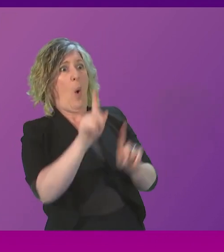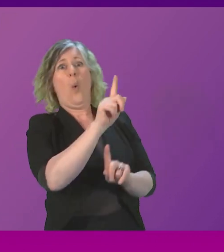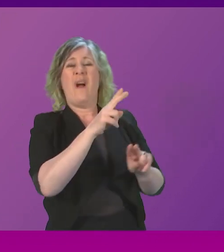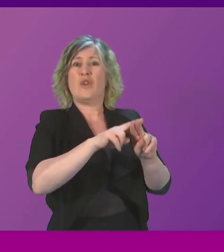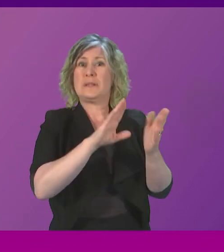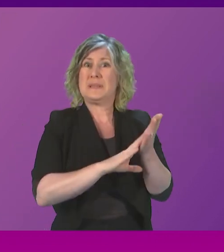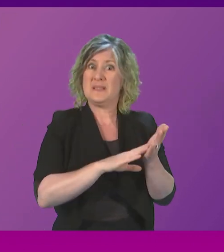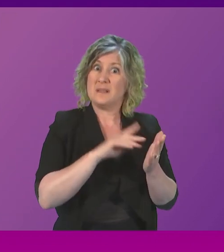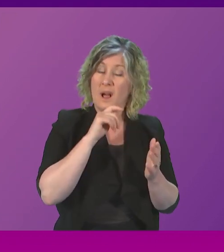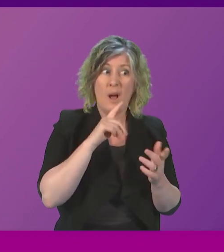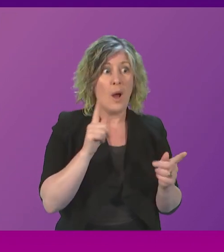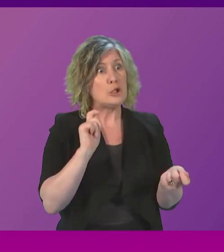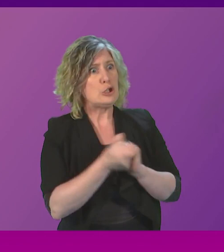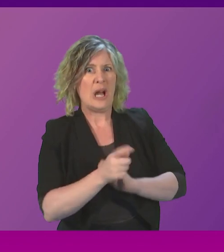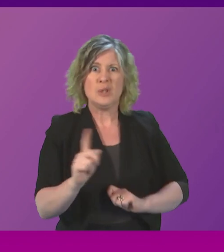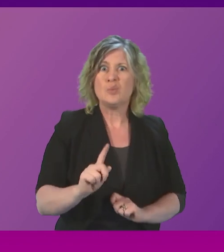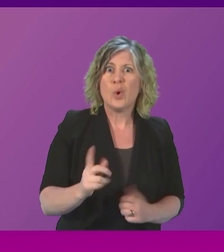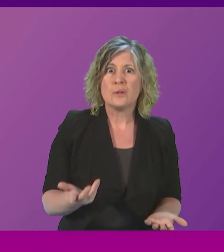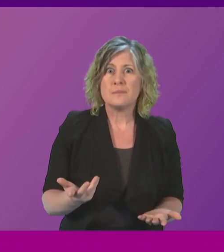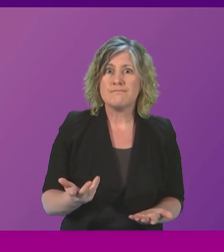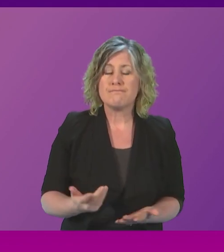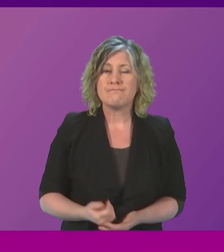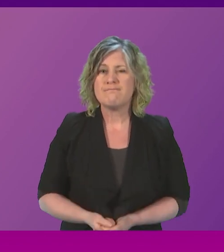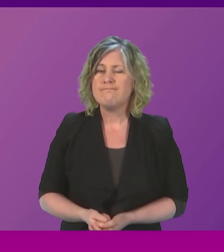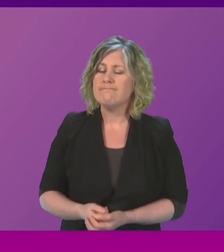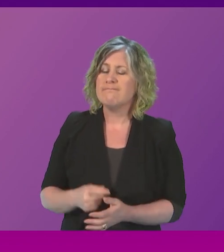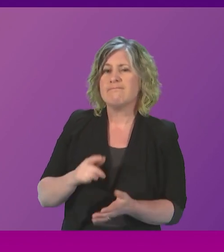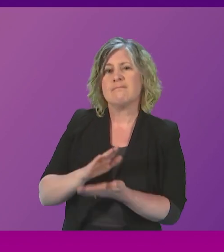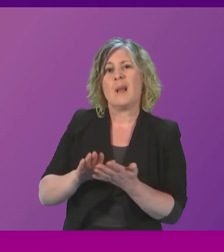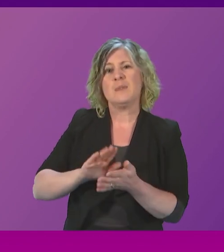I am more than happy to receive details of the individual case that Anas Sarwar refers